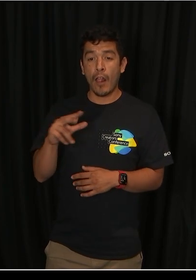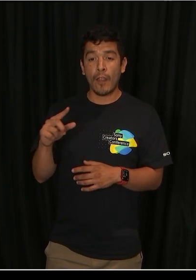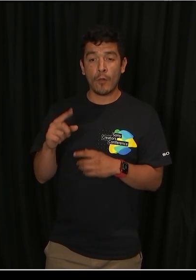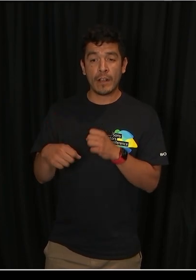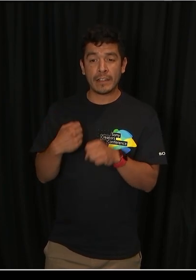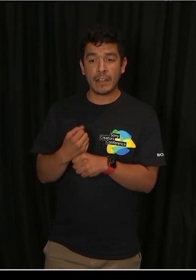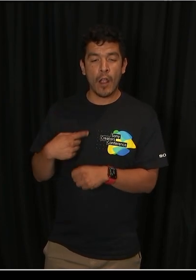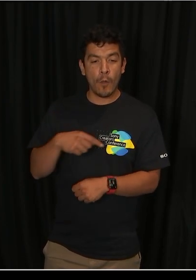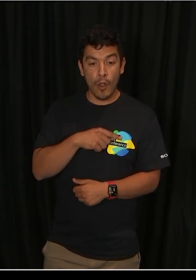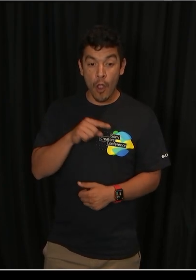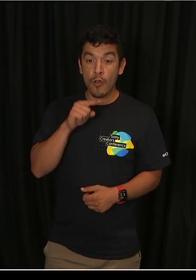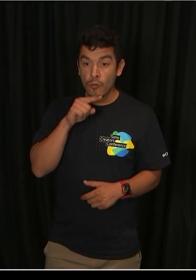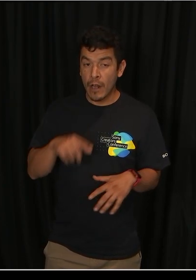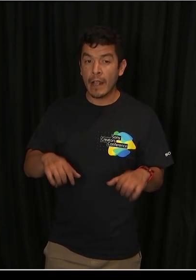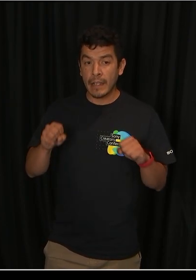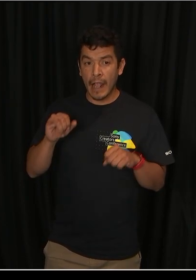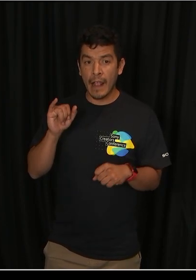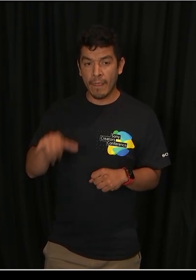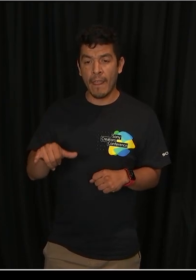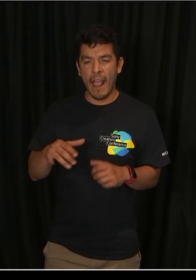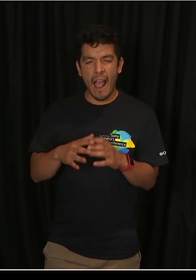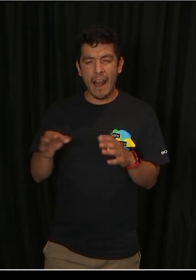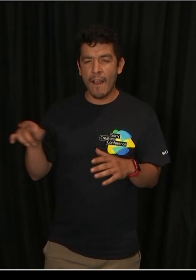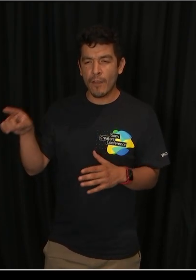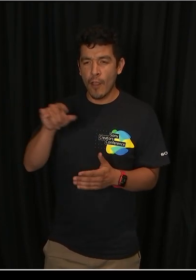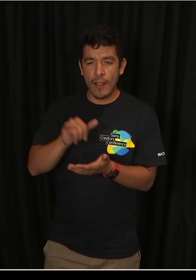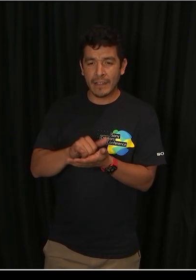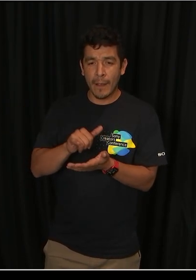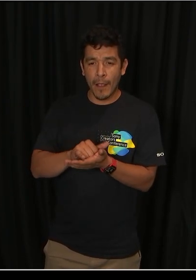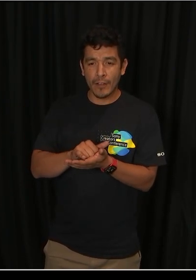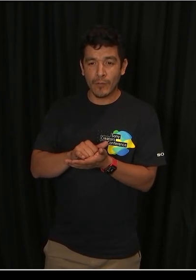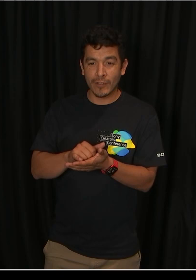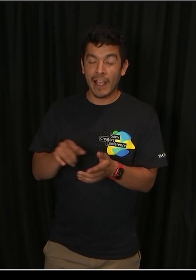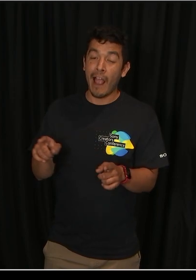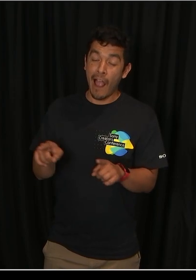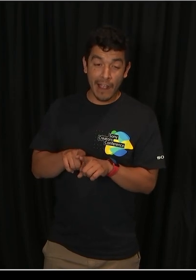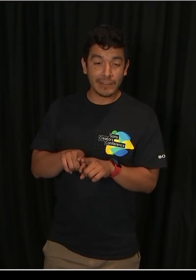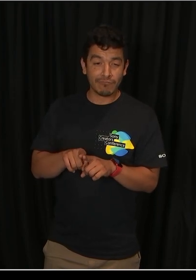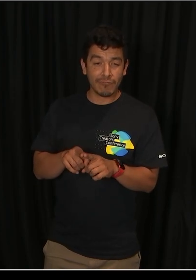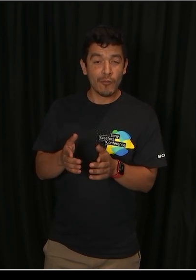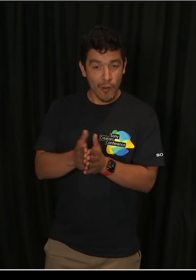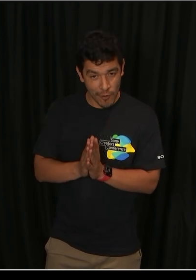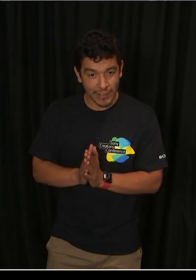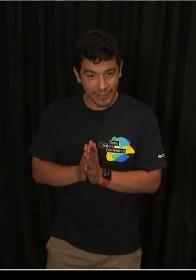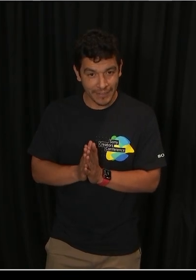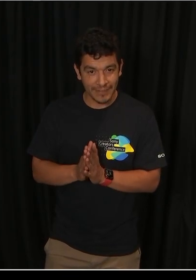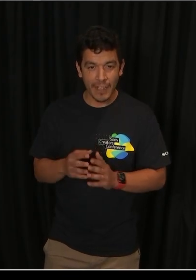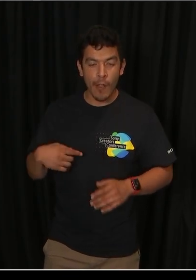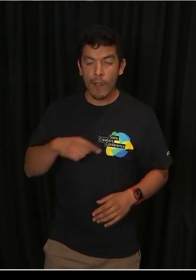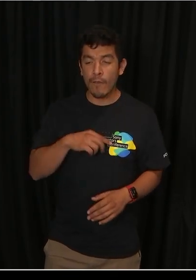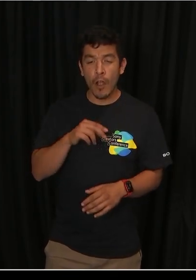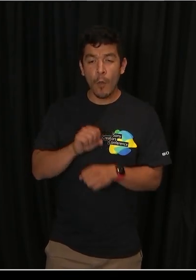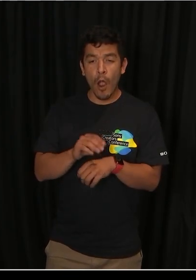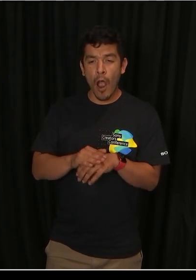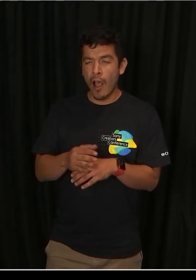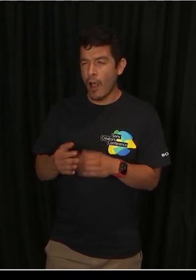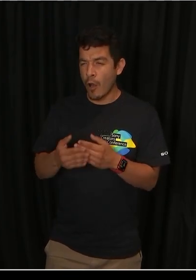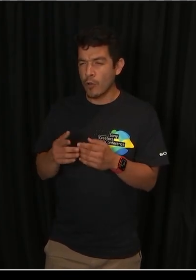we've really taken a lot of those impossible requests, right? So we've worked on close to 30 animated feature projects.